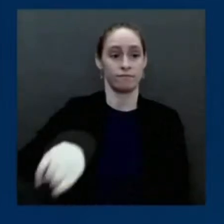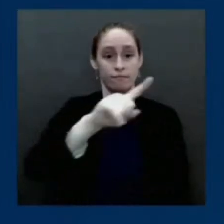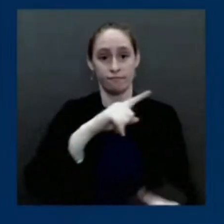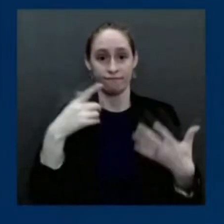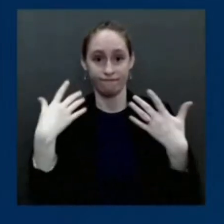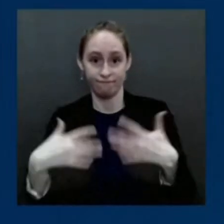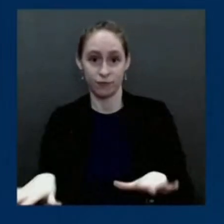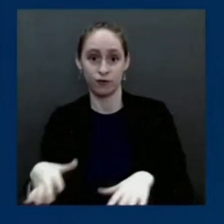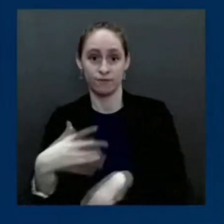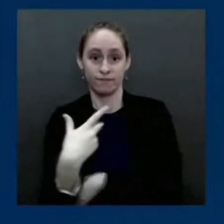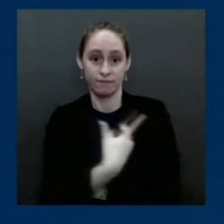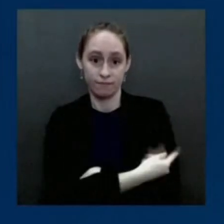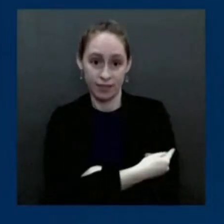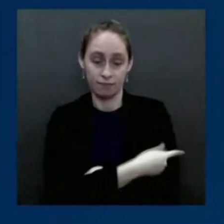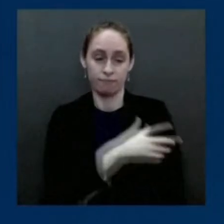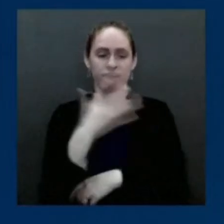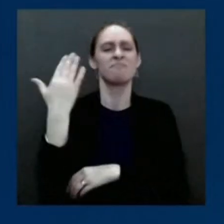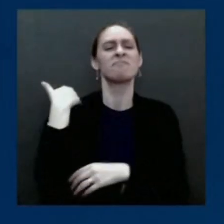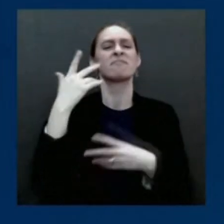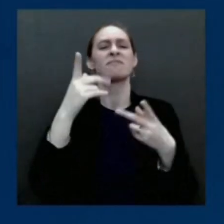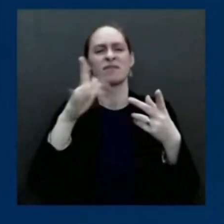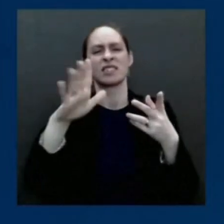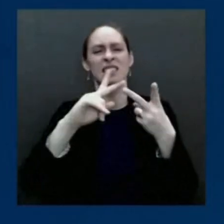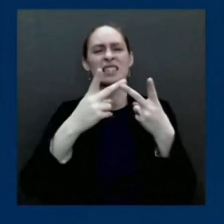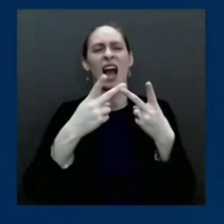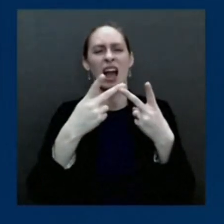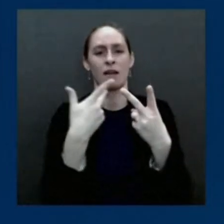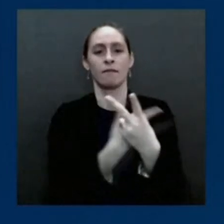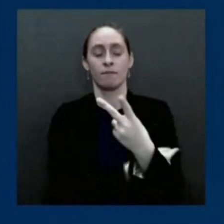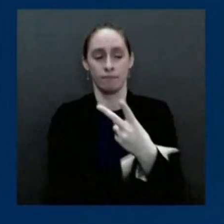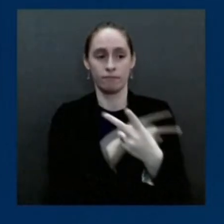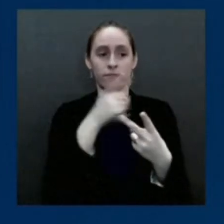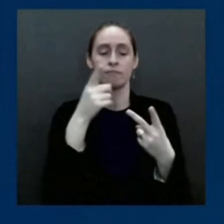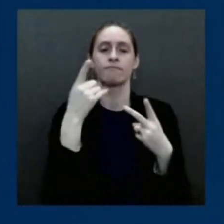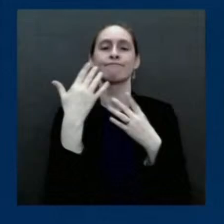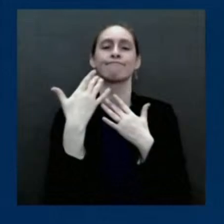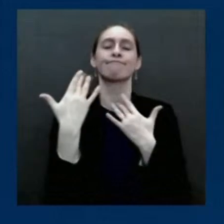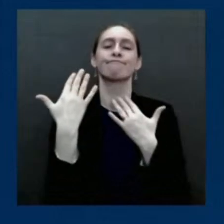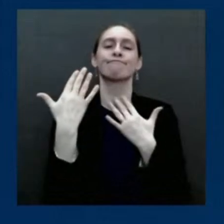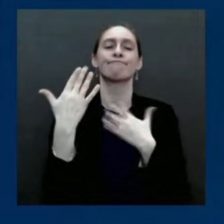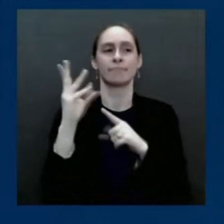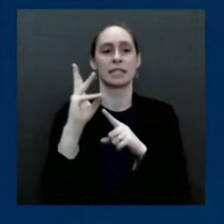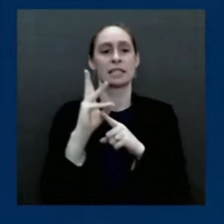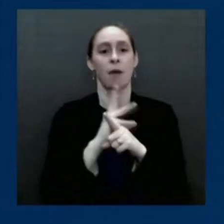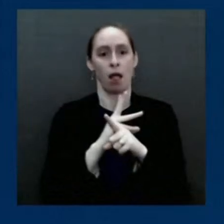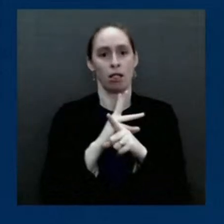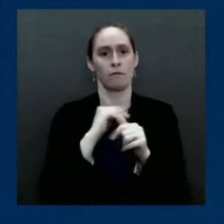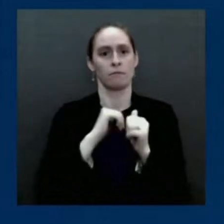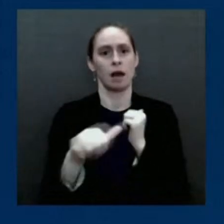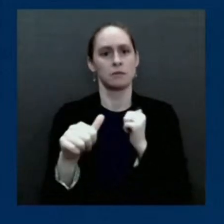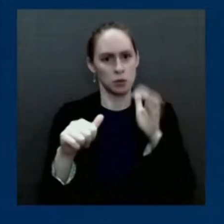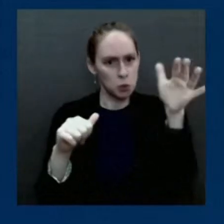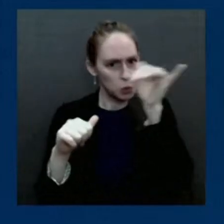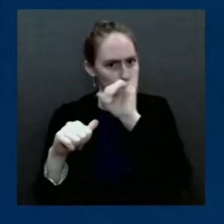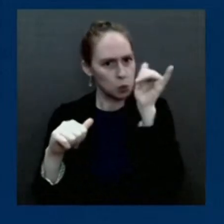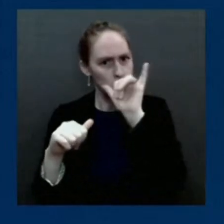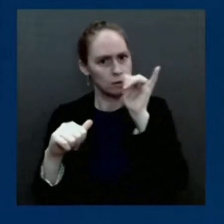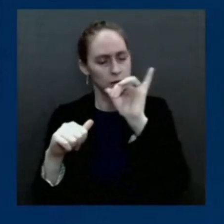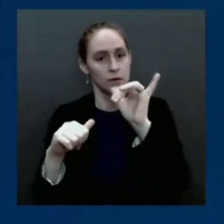RECEIVED YOUR BOOSTER YOU SHOULD QUARANTINE FOR FIVE DAYS FOLLOWING YOUR LAST EXPOSURE AFTER FIVE DAYS YOU SHOULD